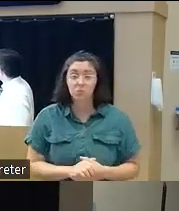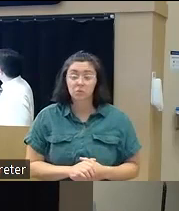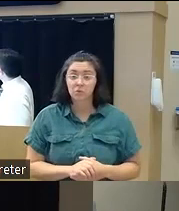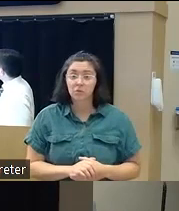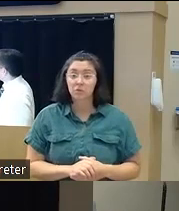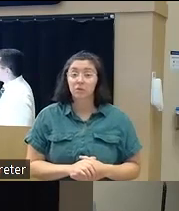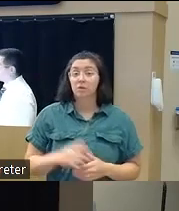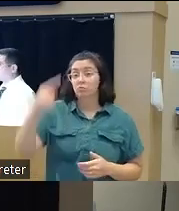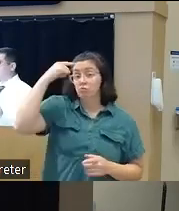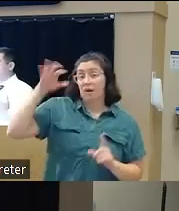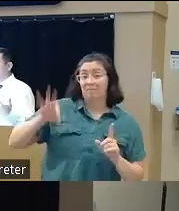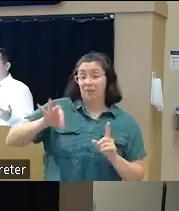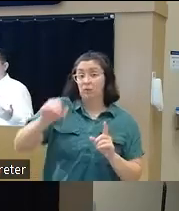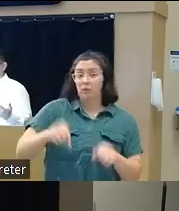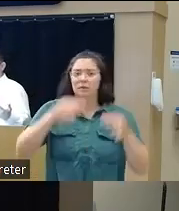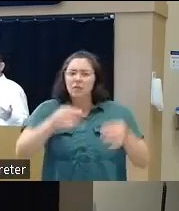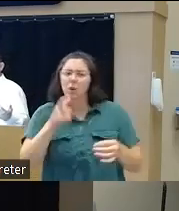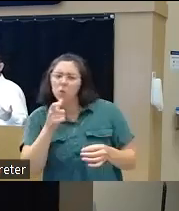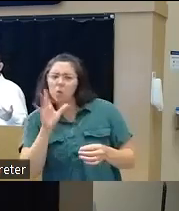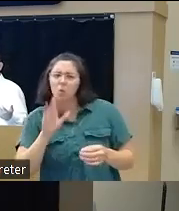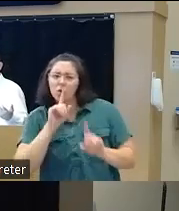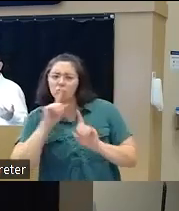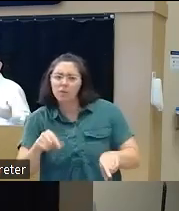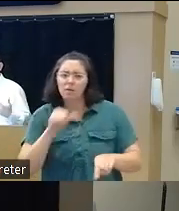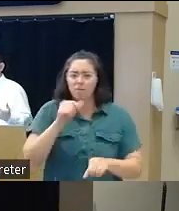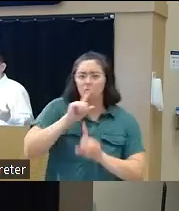brain frequencies in the brain to determine who may be more likely to respond than not so you can